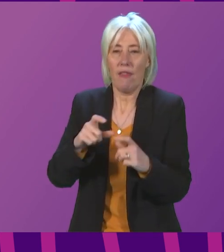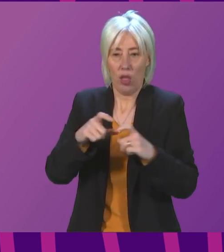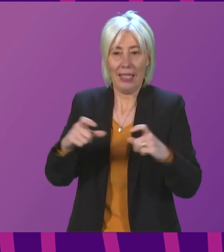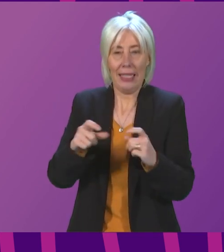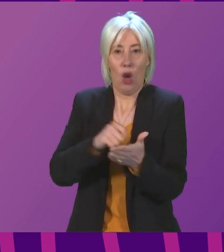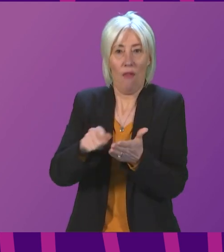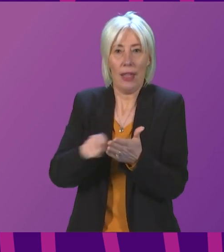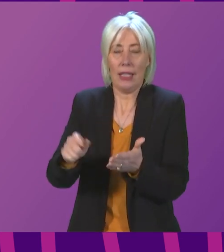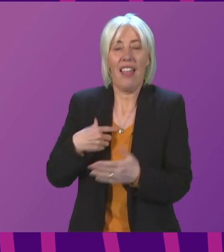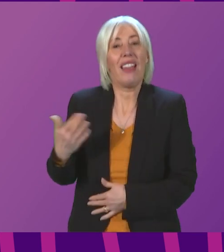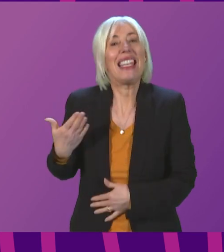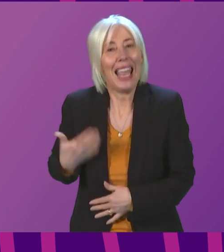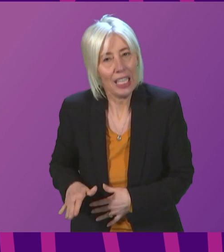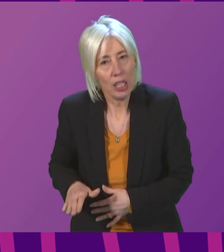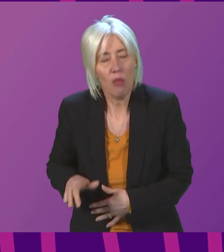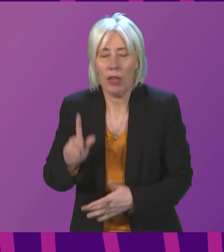it is important to recognise that.